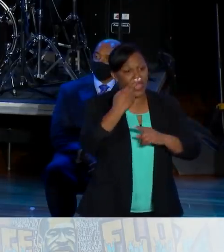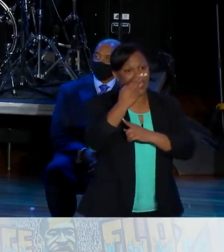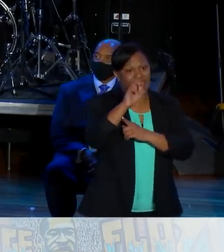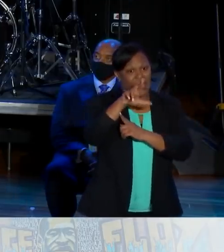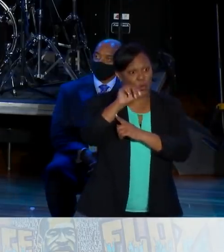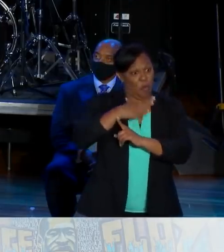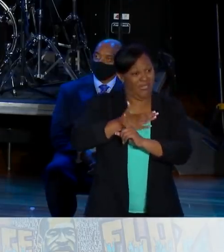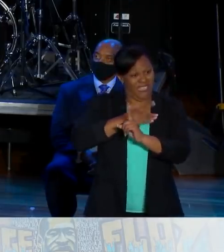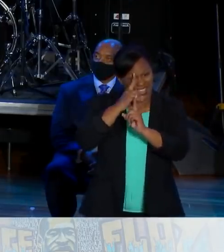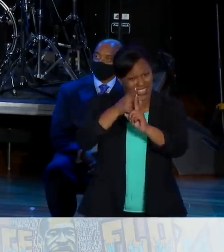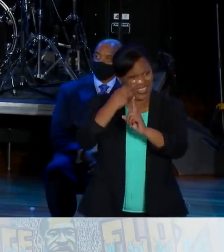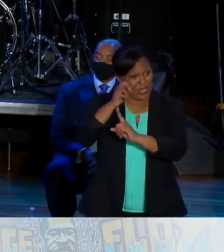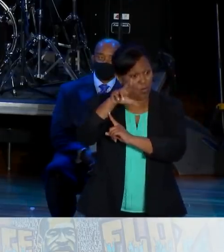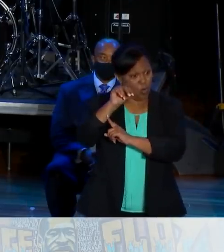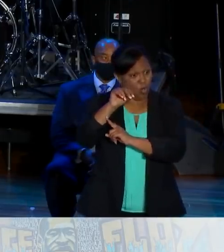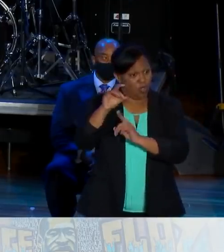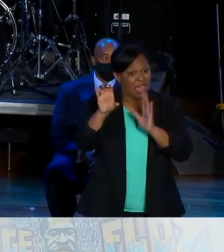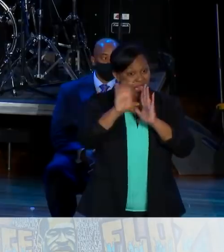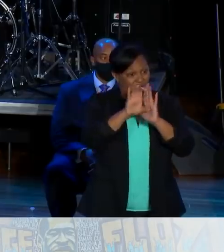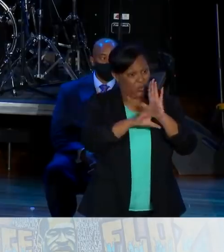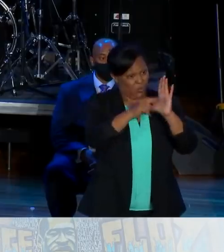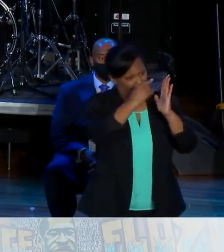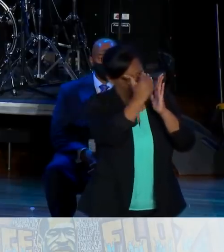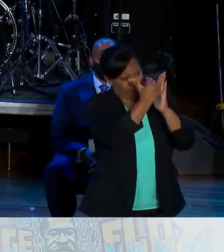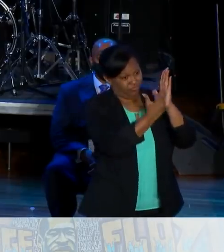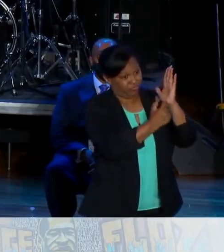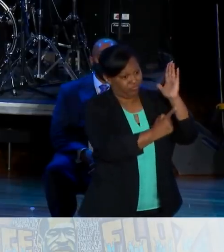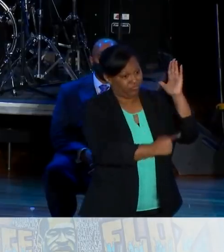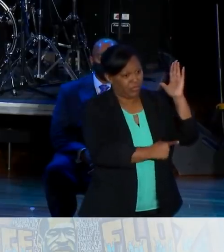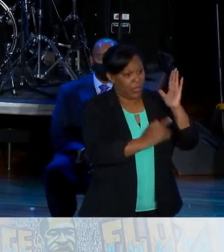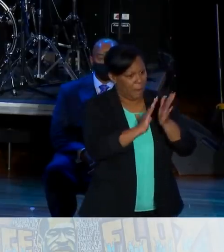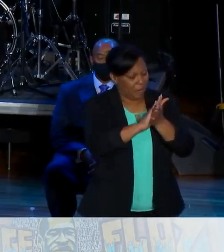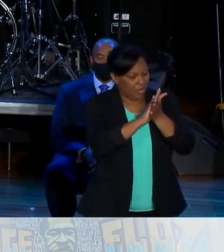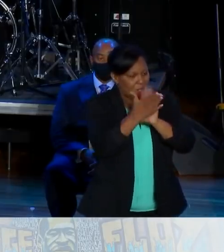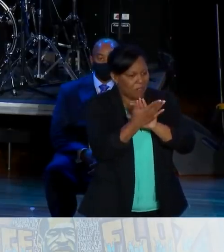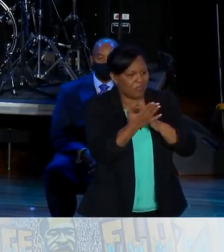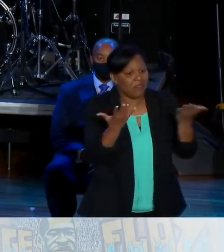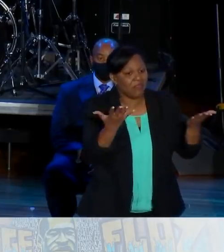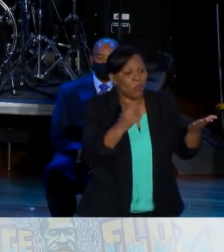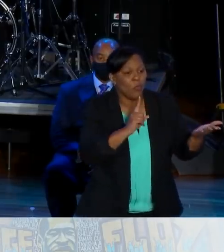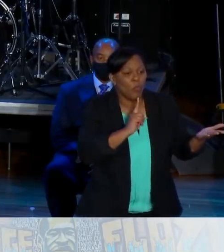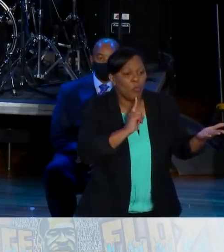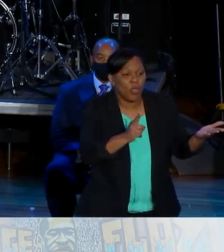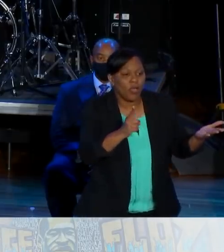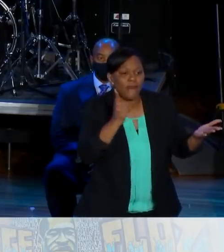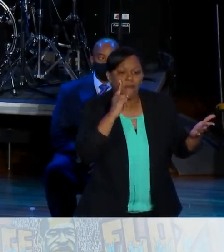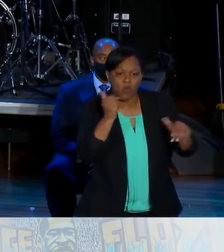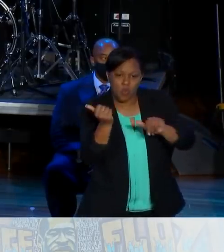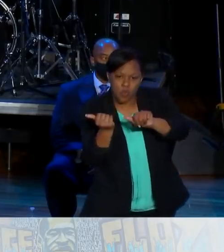WHAT WE'RE ENDEAVORING TO DO, BRANDON, IS WHAT MY PERSONAL